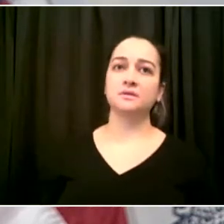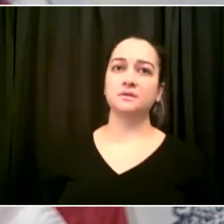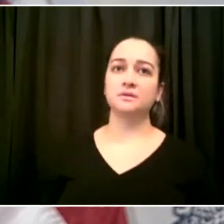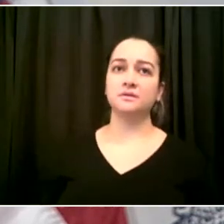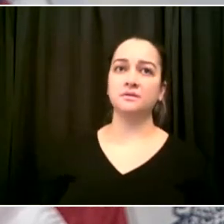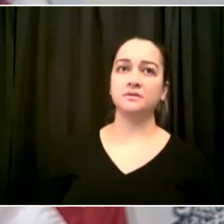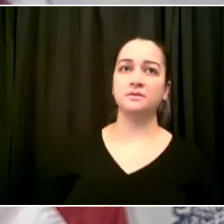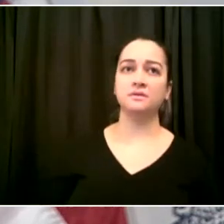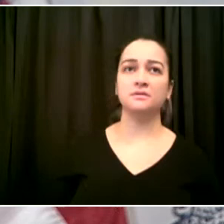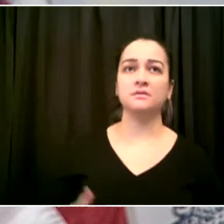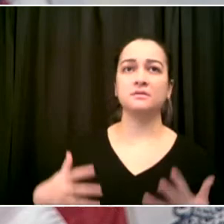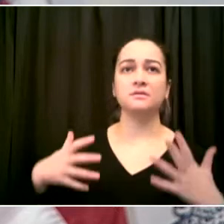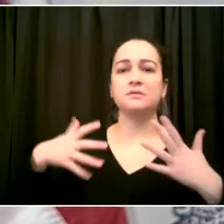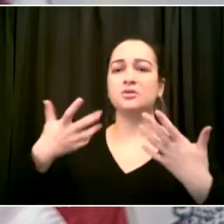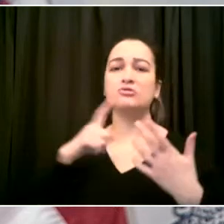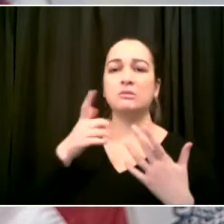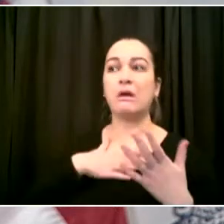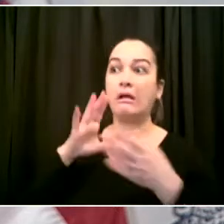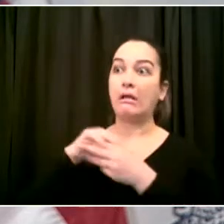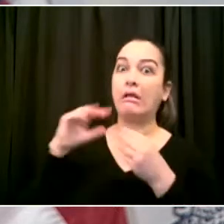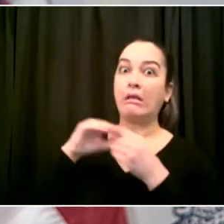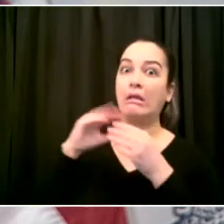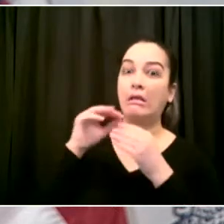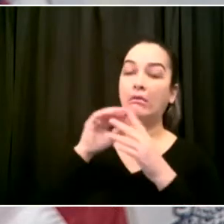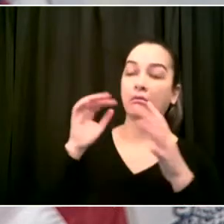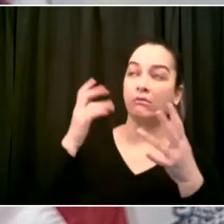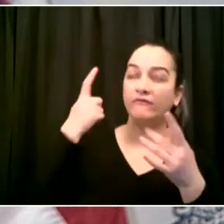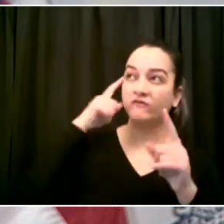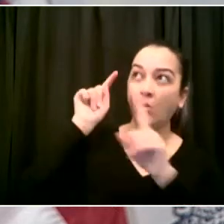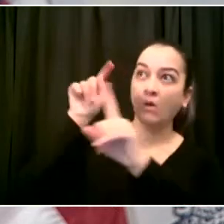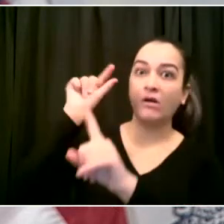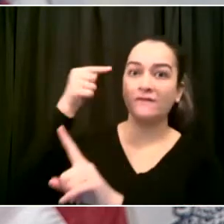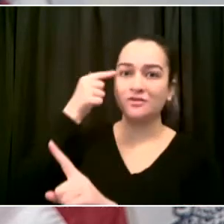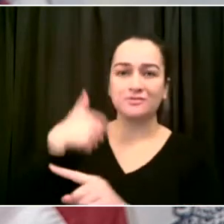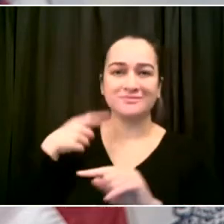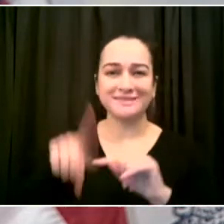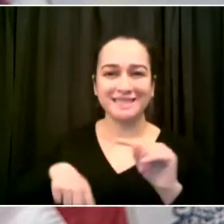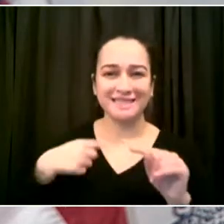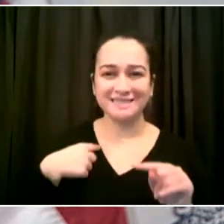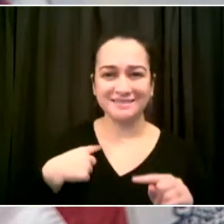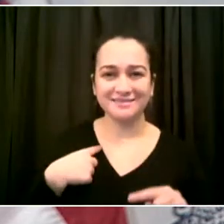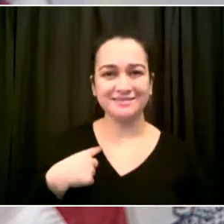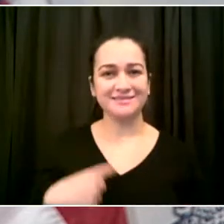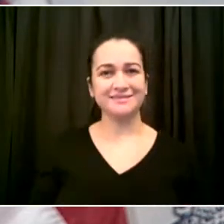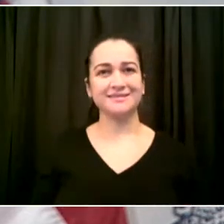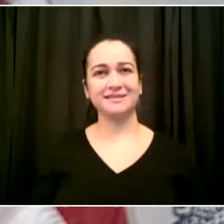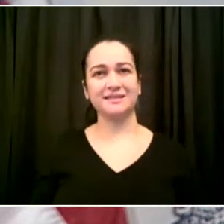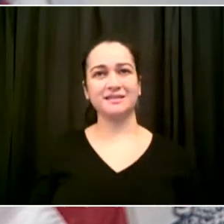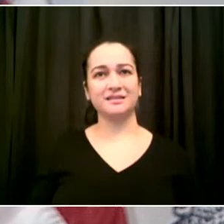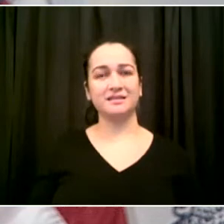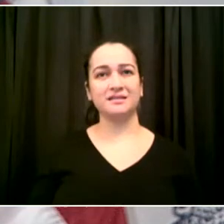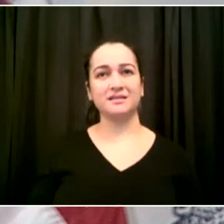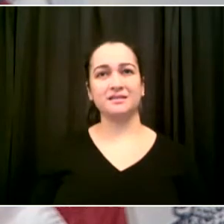GIVE E IHM ADVICE NOR IS HE LISTENING BUT THE POINT TO ME IS, W WNE EED A FULL